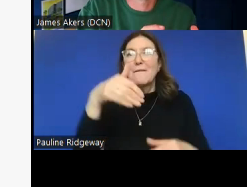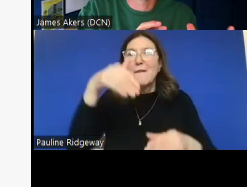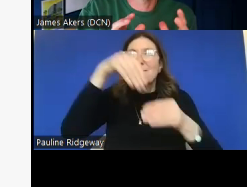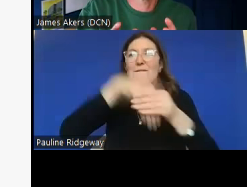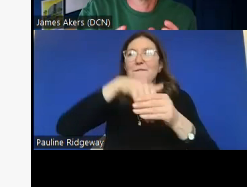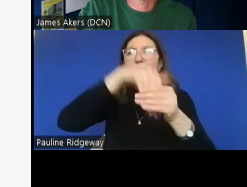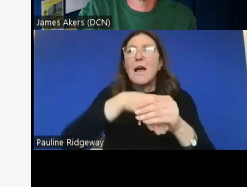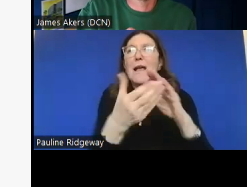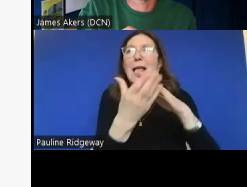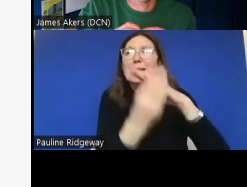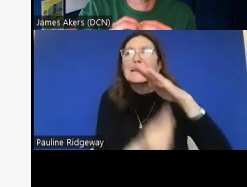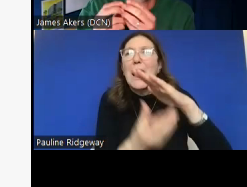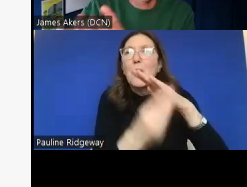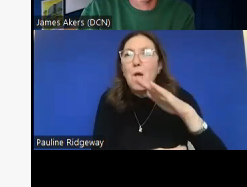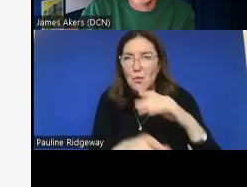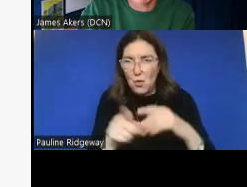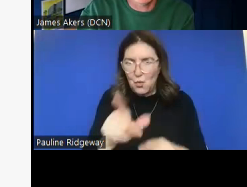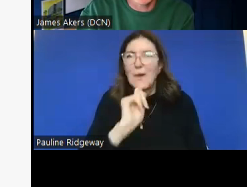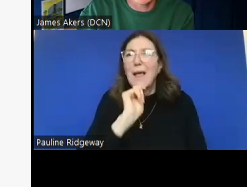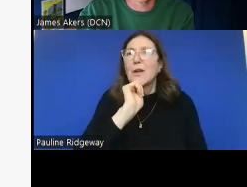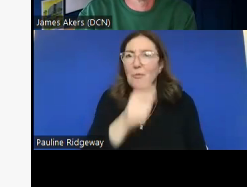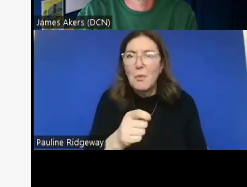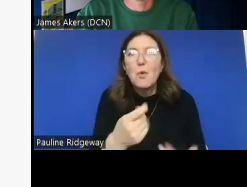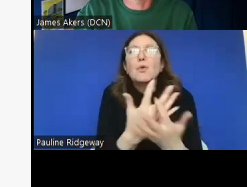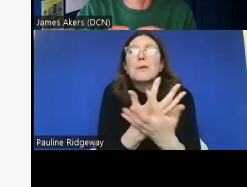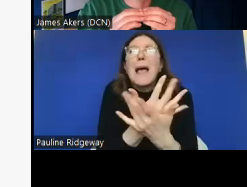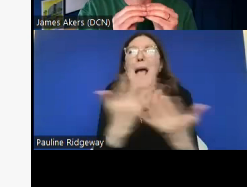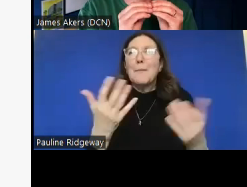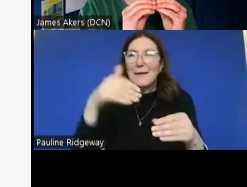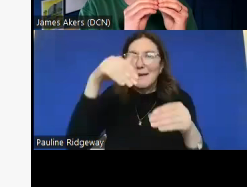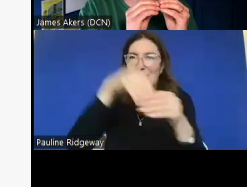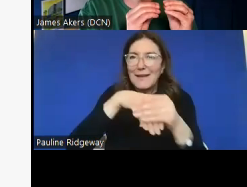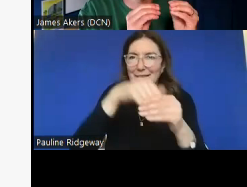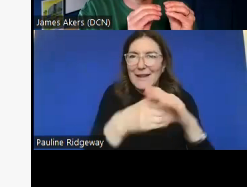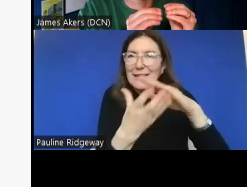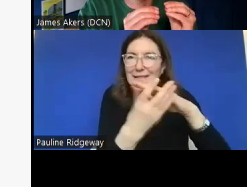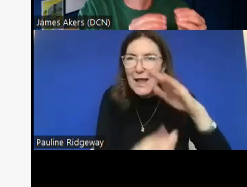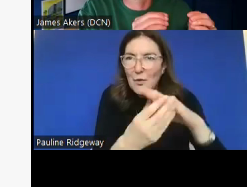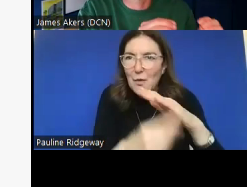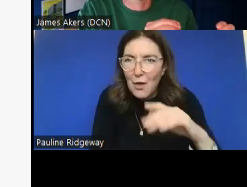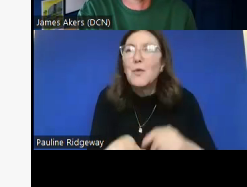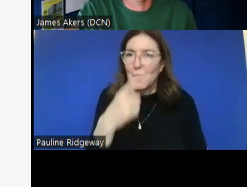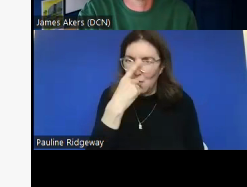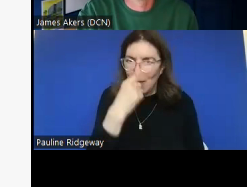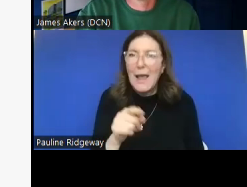you will always be able to report on how many were downloaded, but not specifically which ones they were.